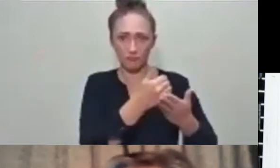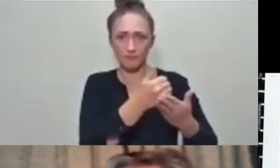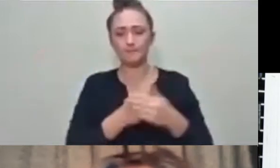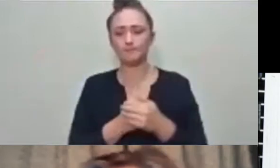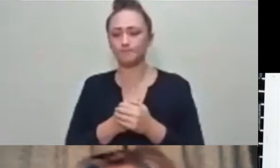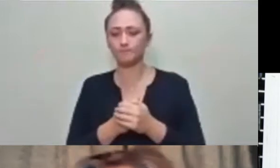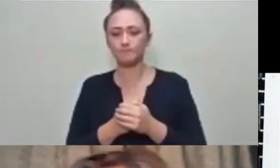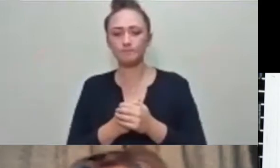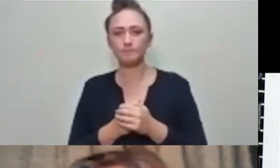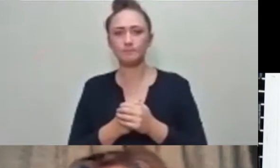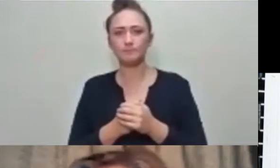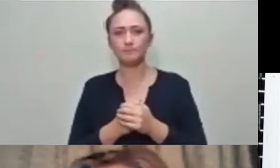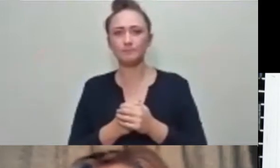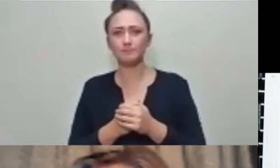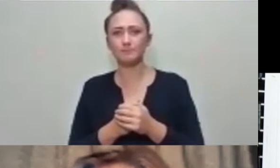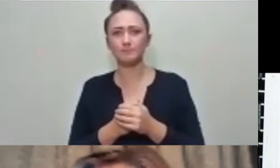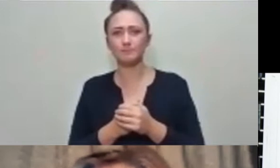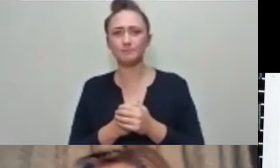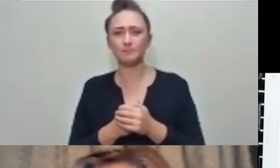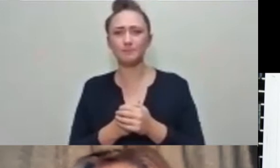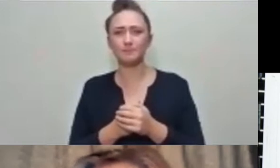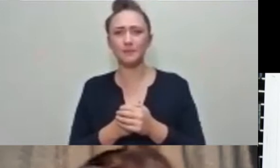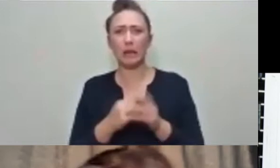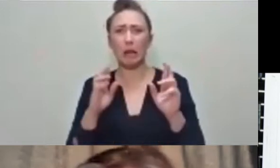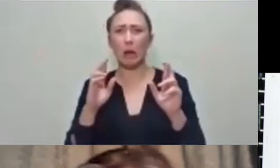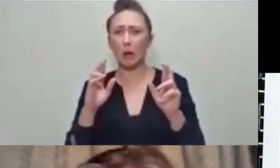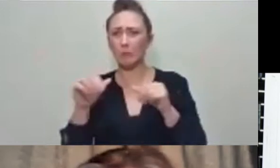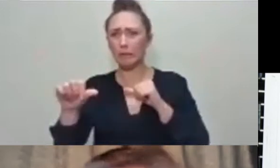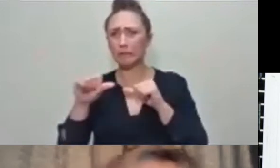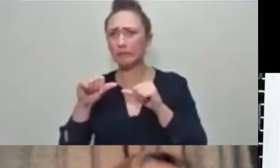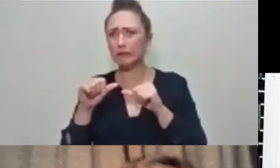I hope I'm not talking too long, Richard, is it too long? no? okay,